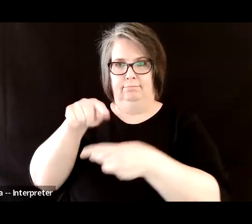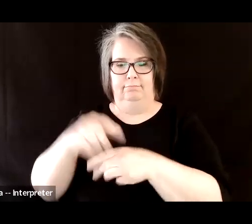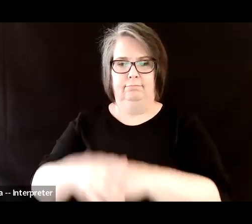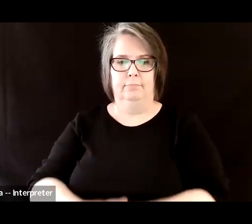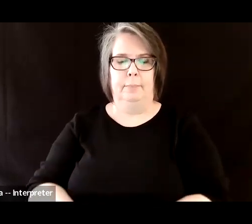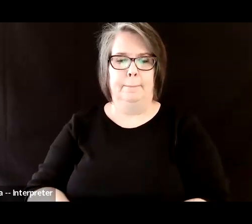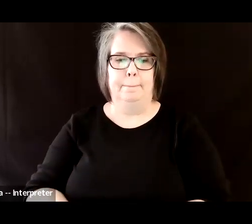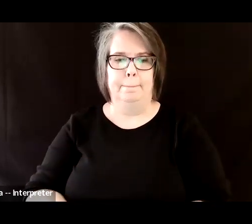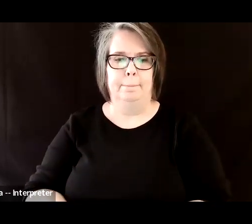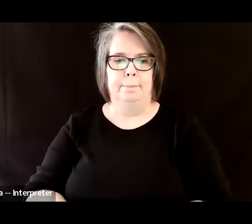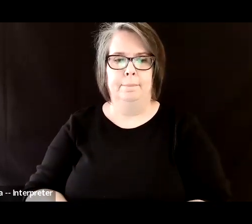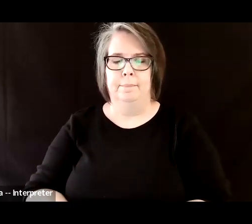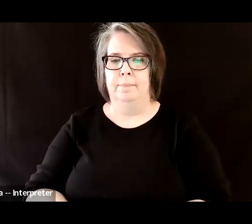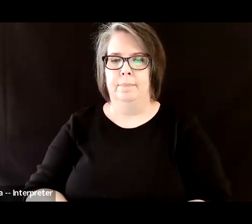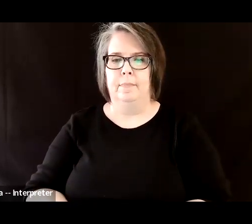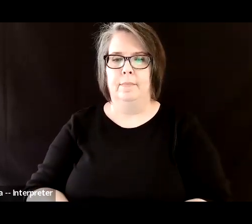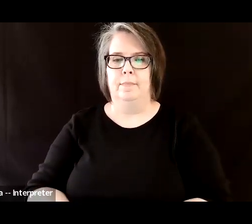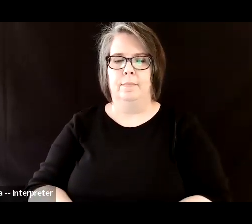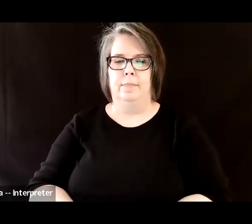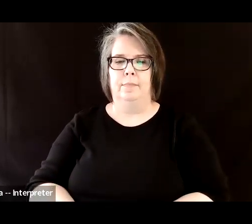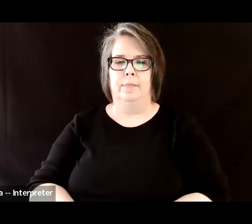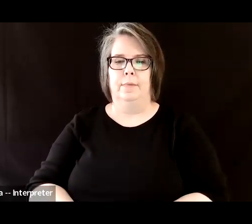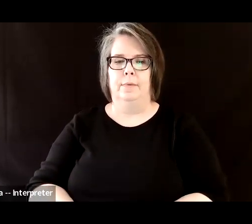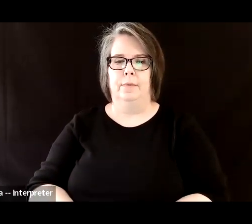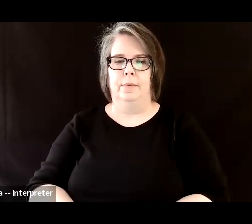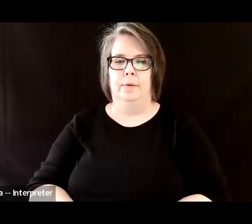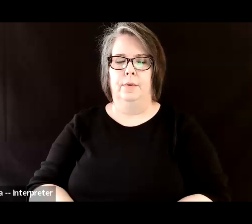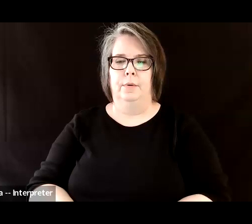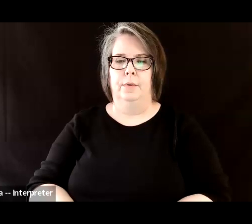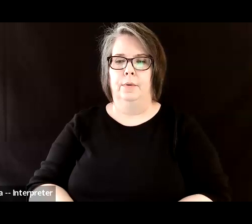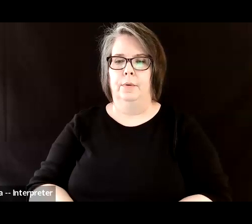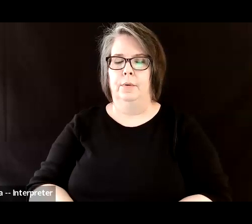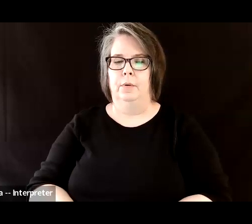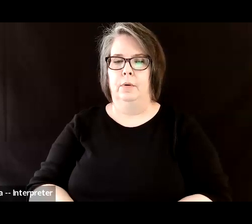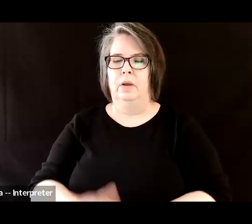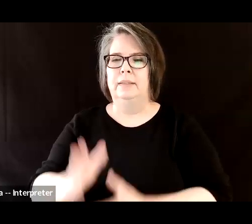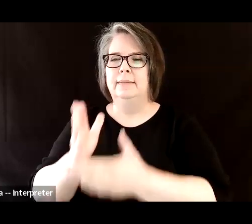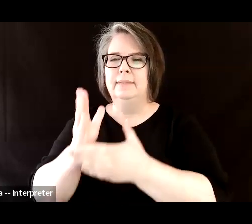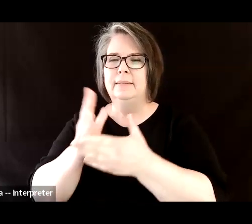And as a reference, some of if not all three of